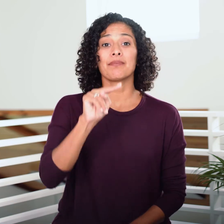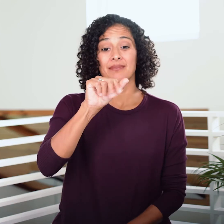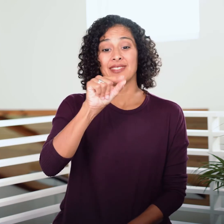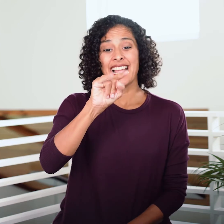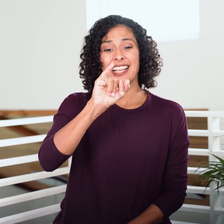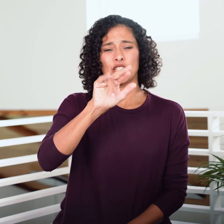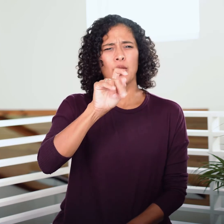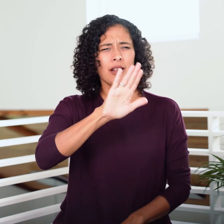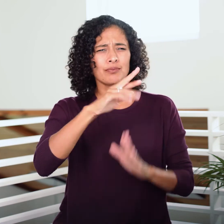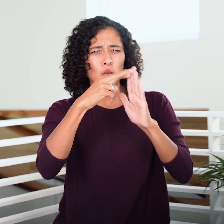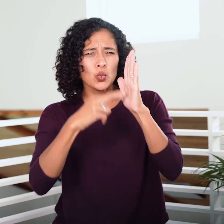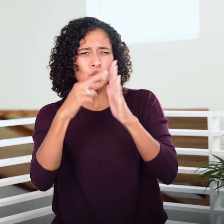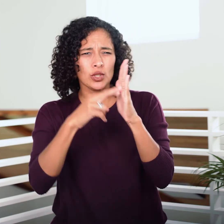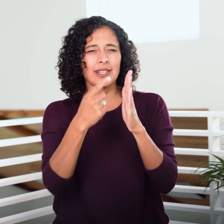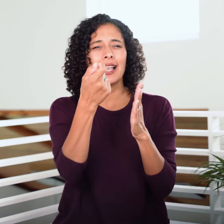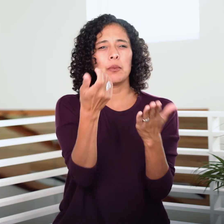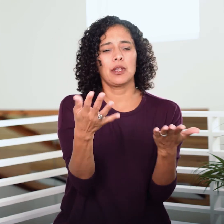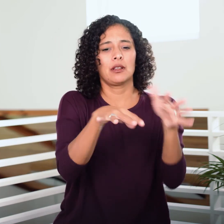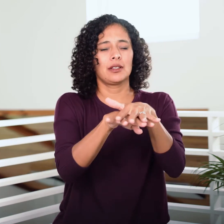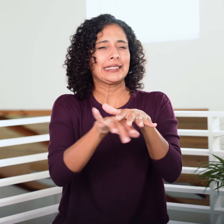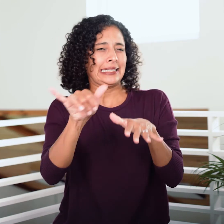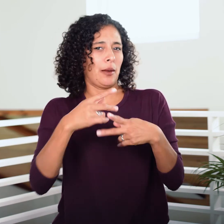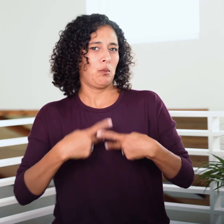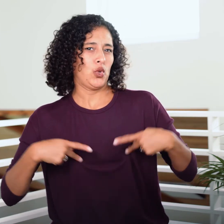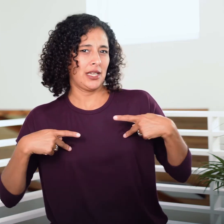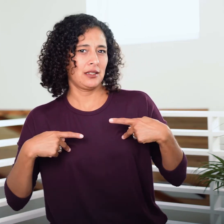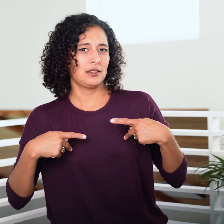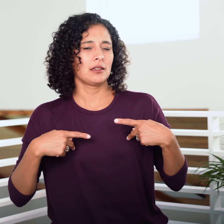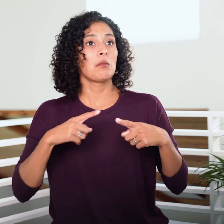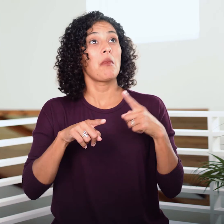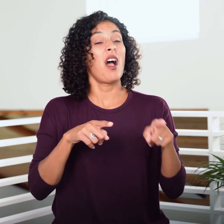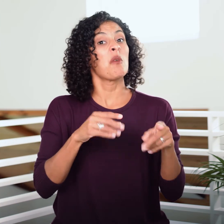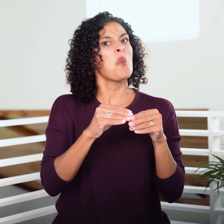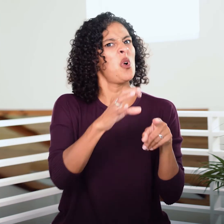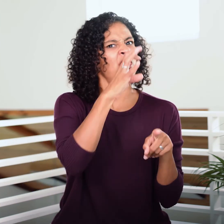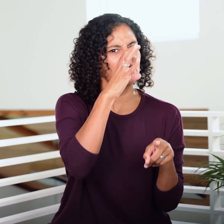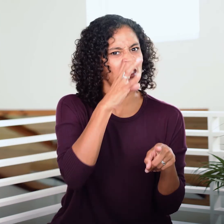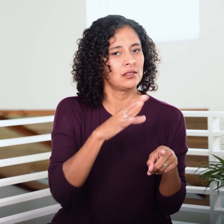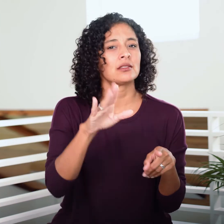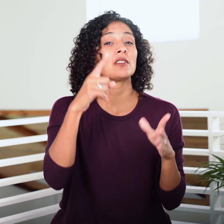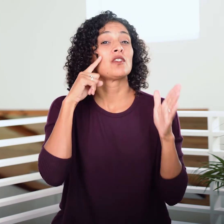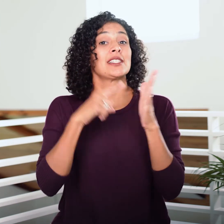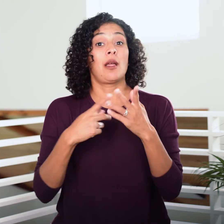Most of the rules for being a Nazirite overlap with the requirements for a priest but some actually exceed them.